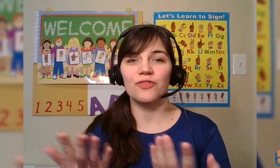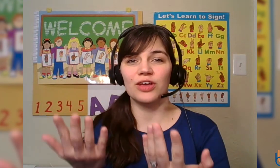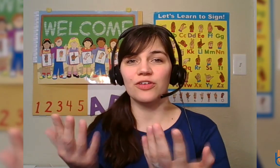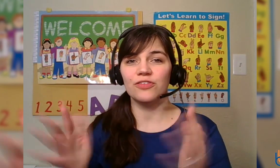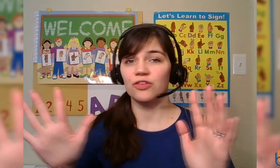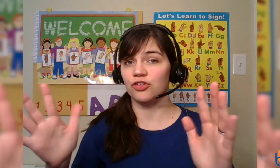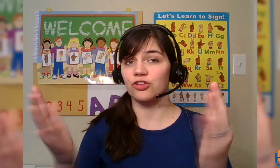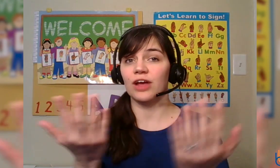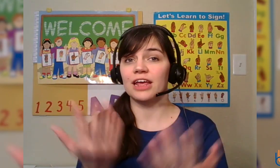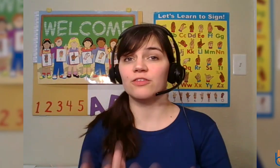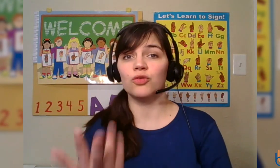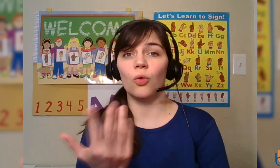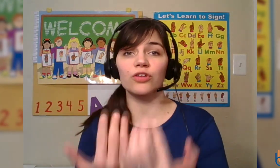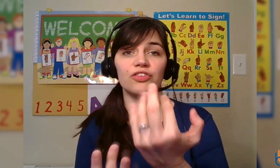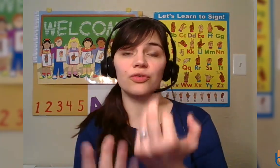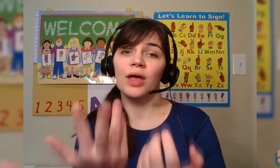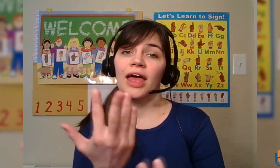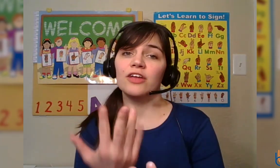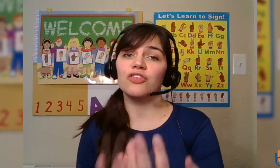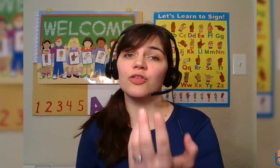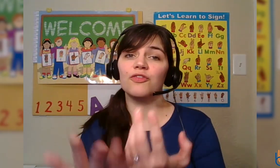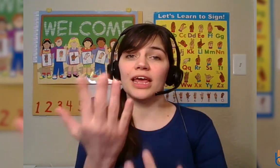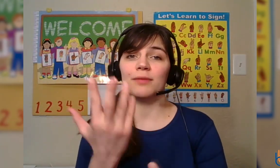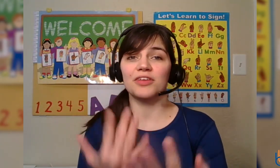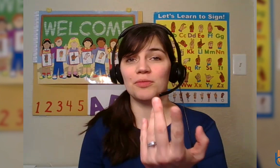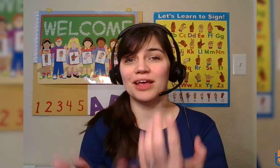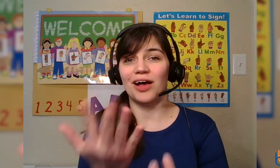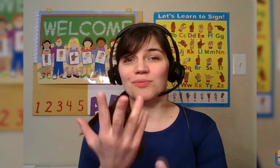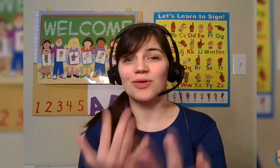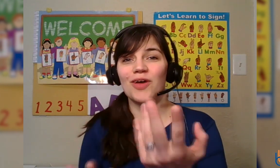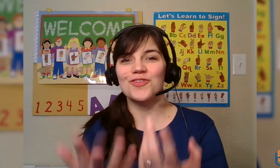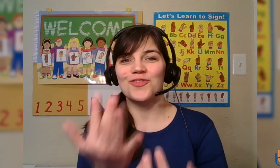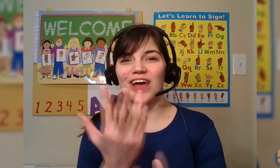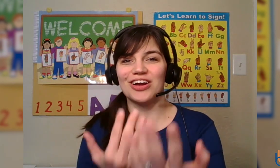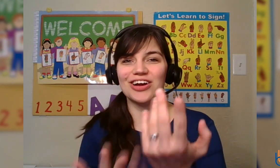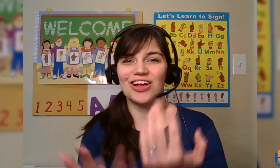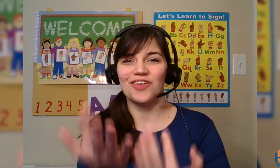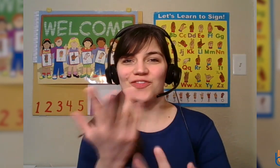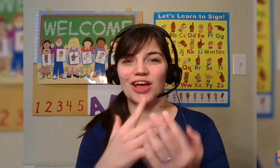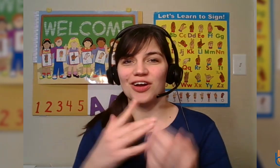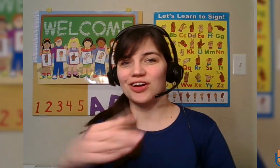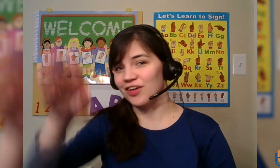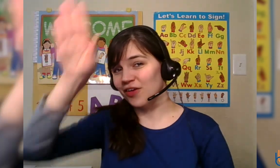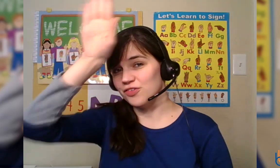fingers, turn your hands towards you, and show the flames coming up: fire. Fire. So a